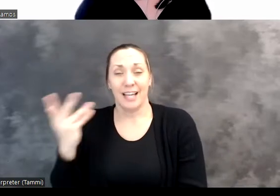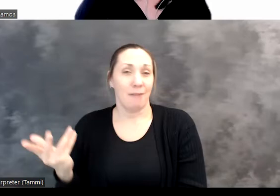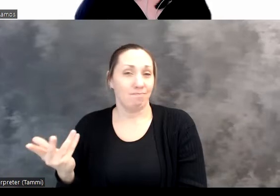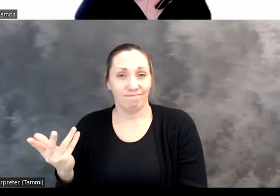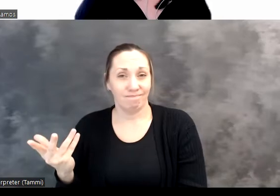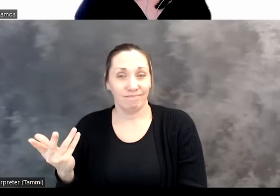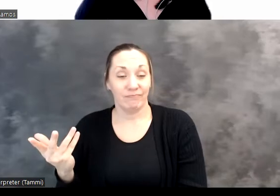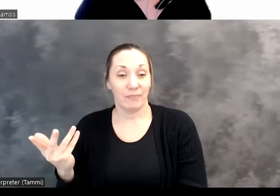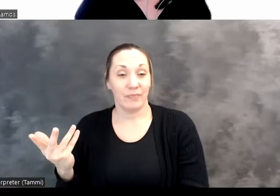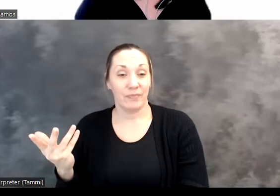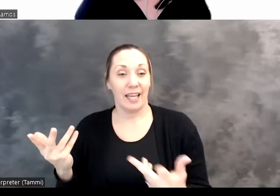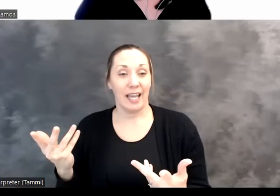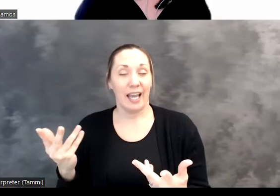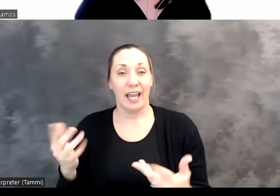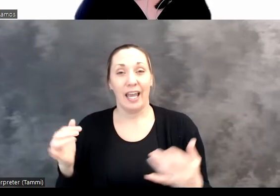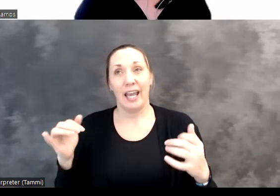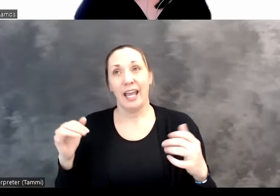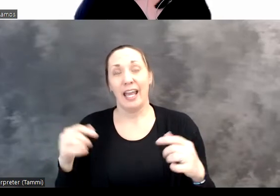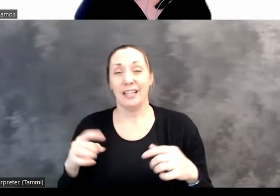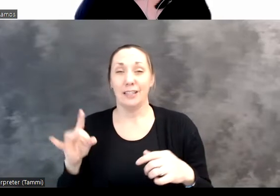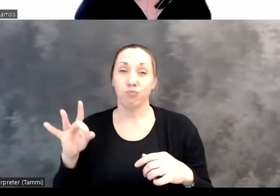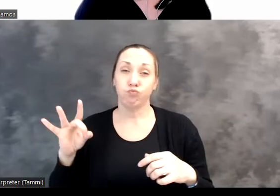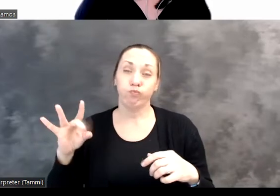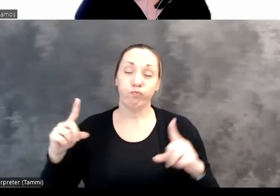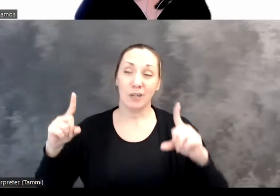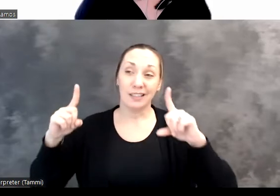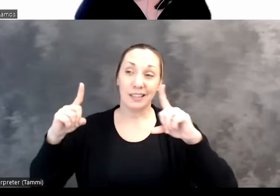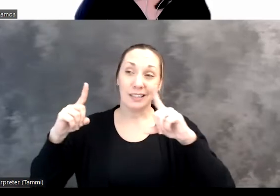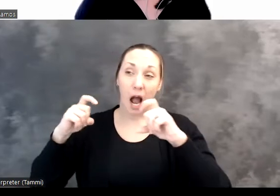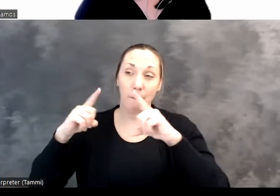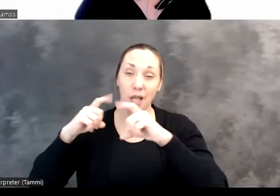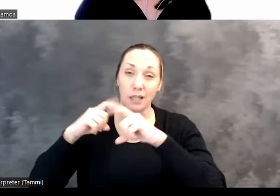what it means to represent